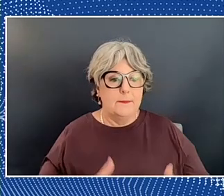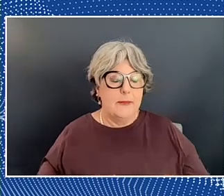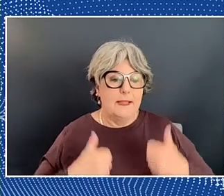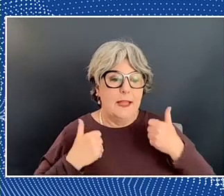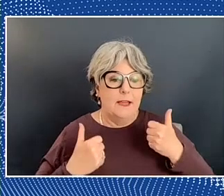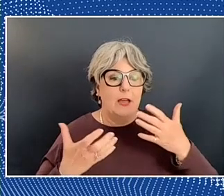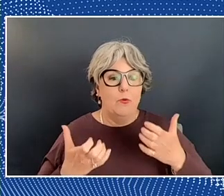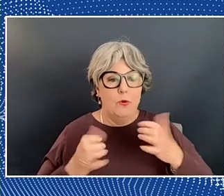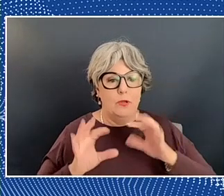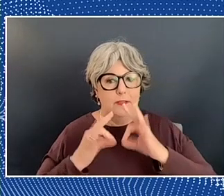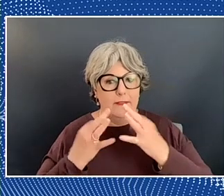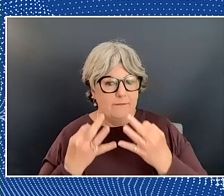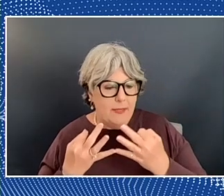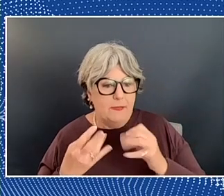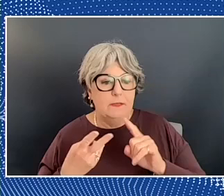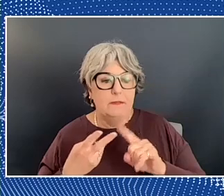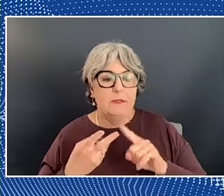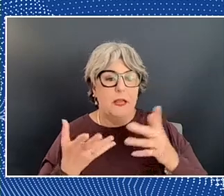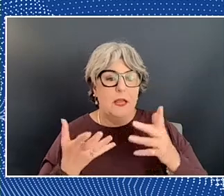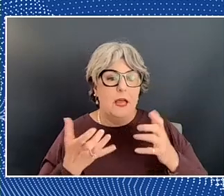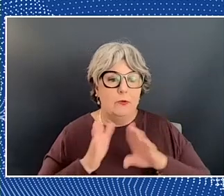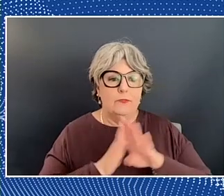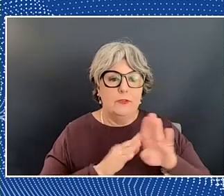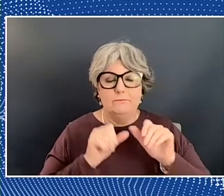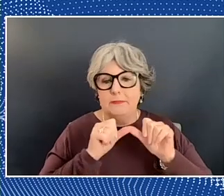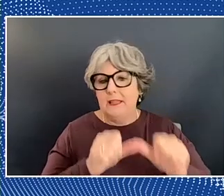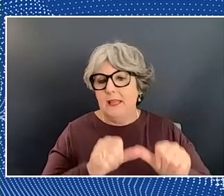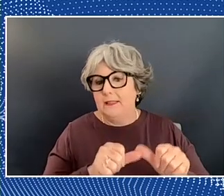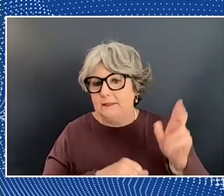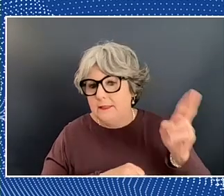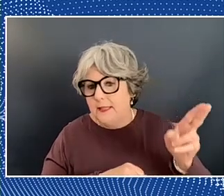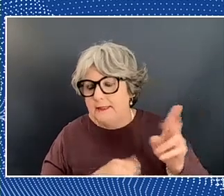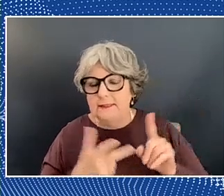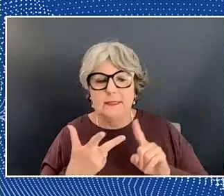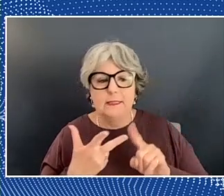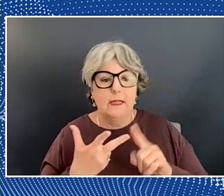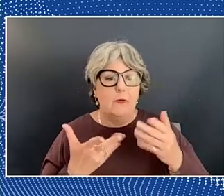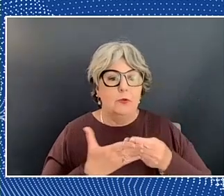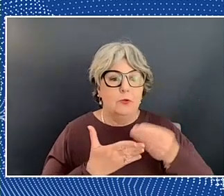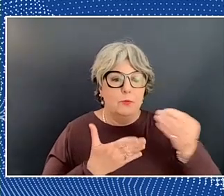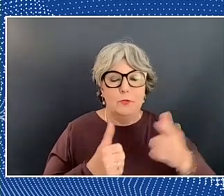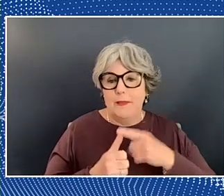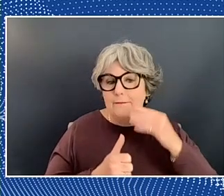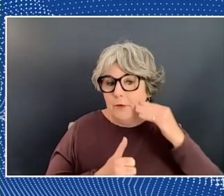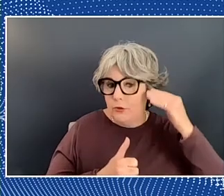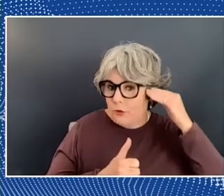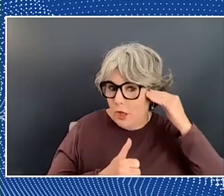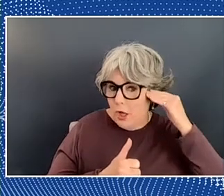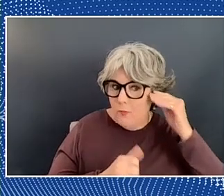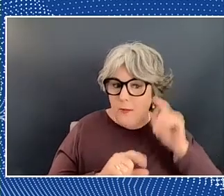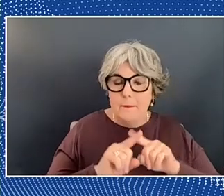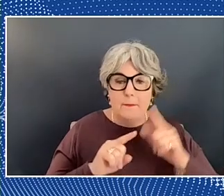I want to create a lasting legacy. I want to purchase my first home. But because of my student loan debt, my